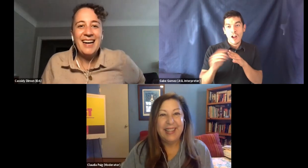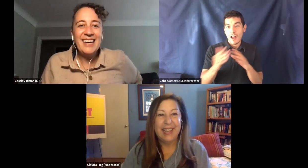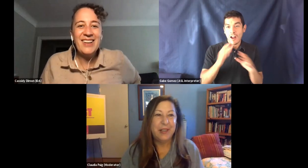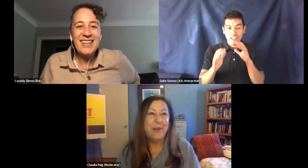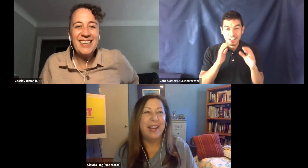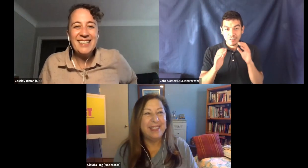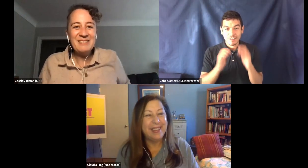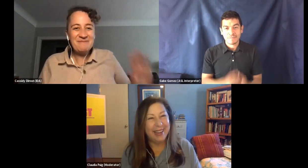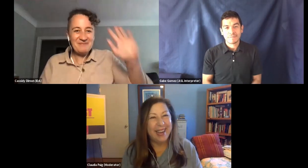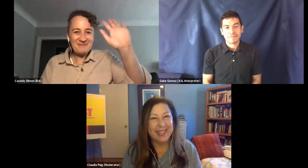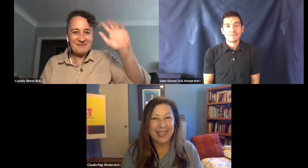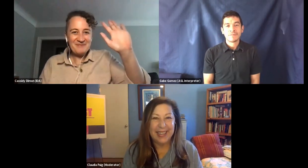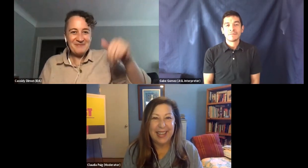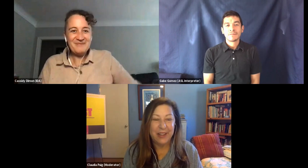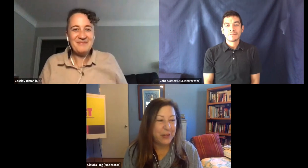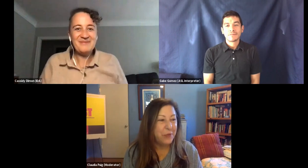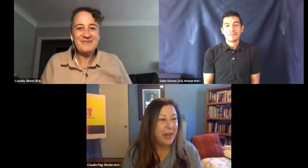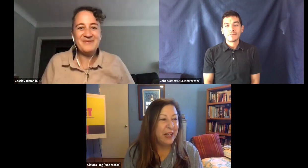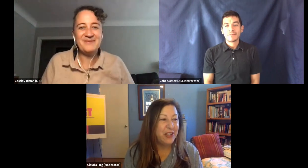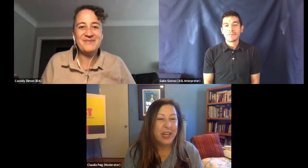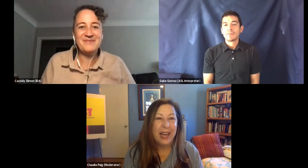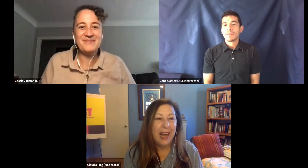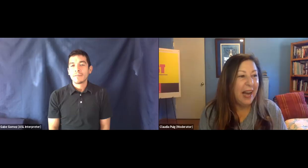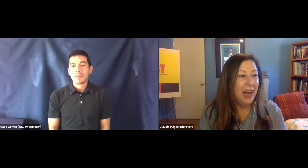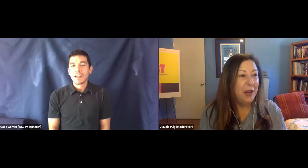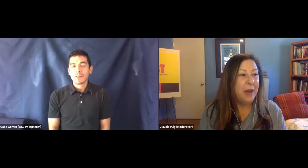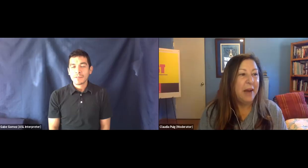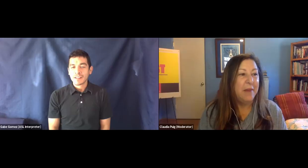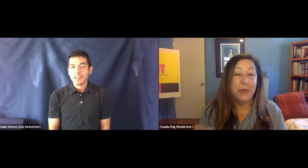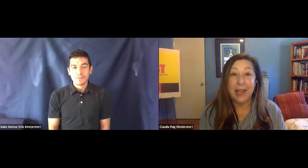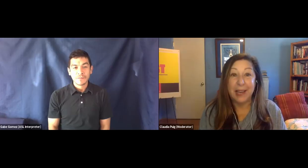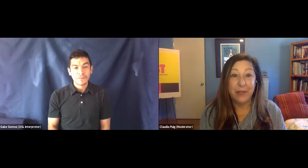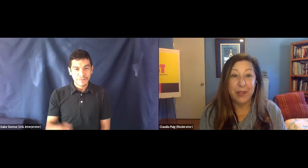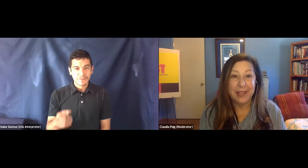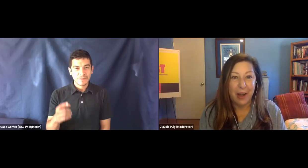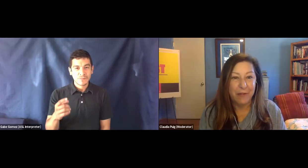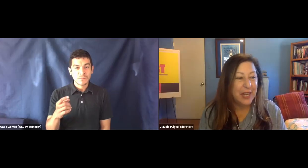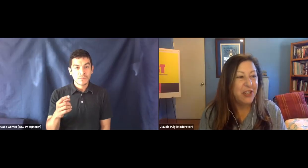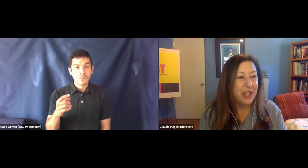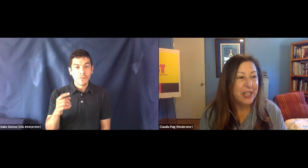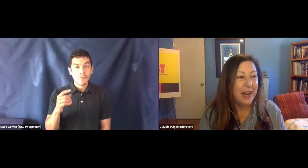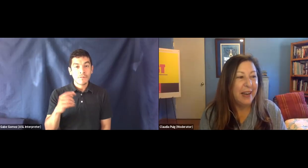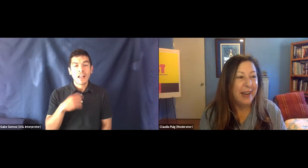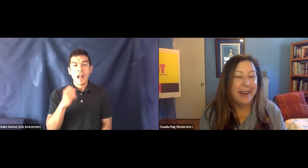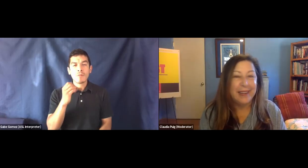Hi Claudia. - Thanks so much. Hi Cassidy, thank you so much. I'm so excited for this conversation